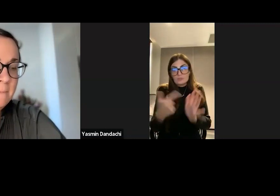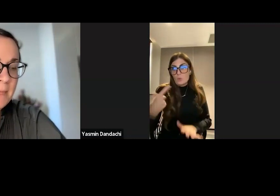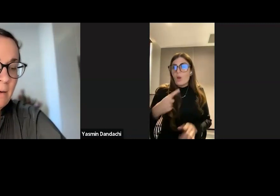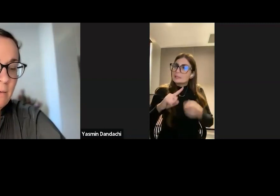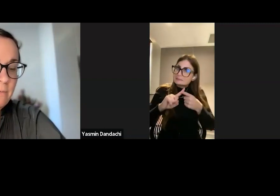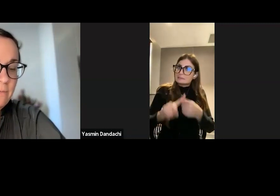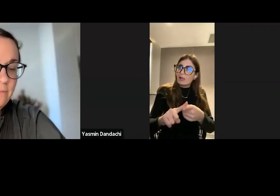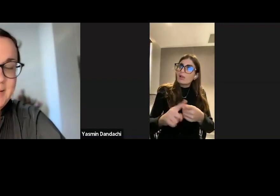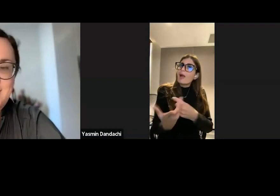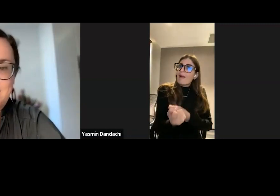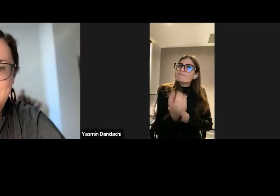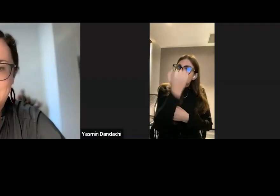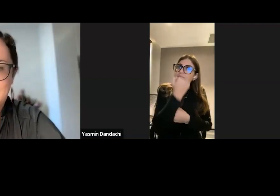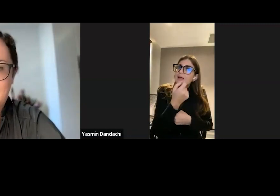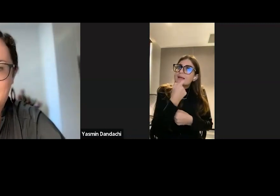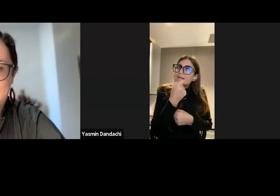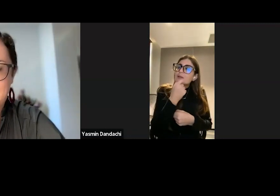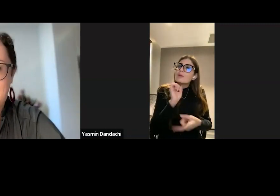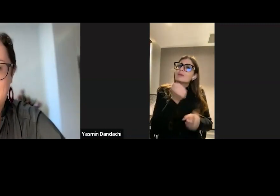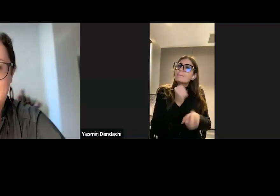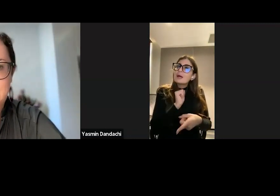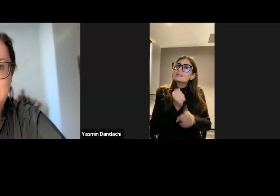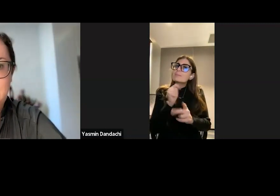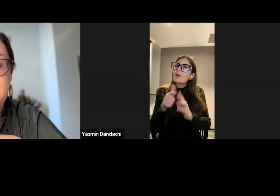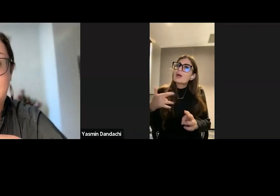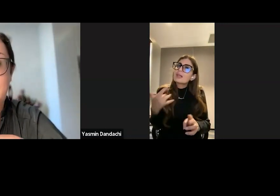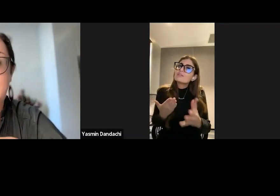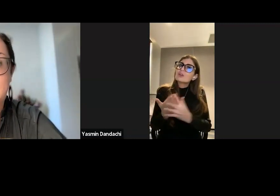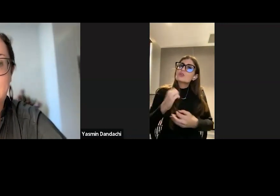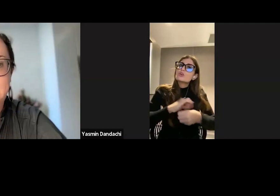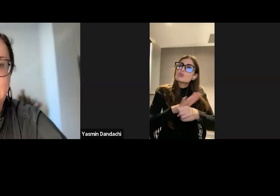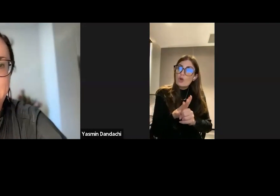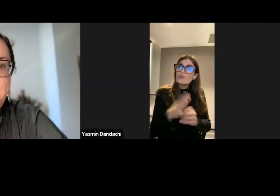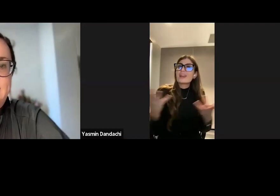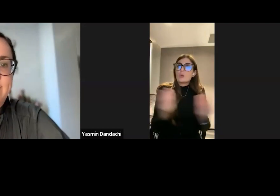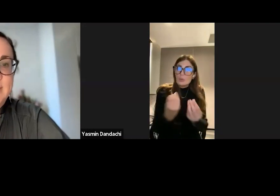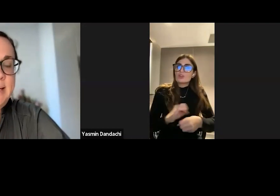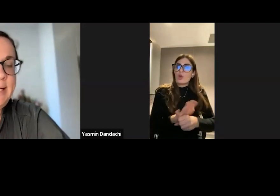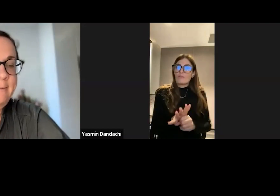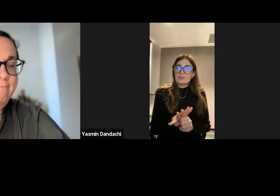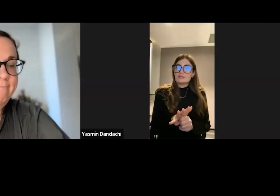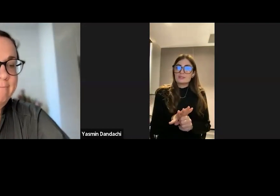of feeling the impact of living through Covid 19, and living with Covid 19.